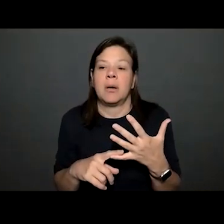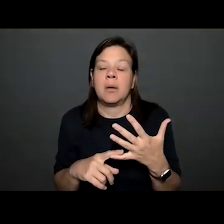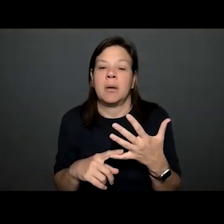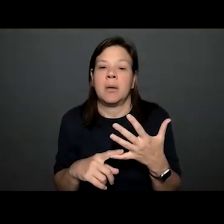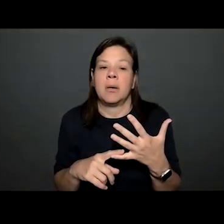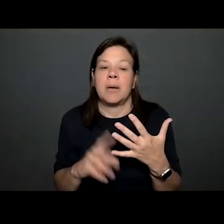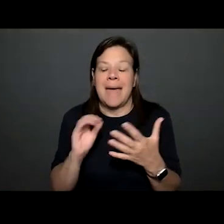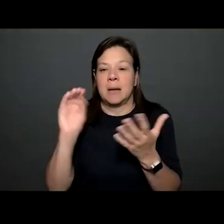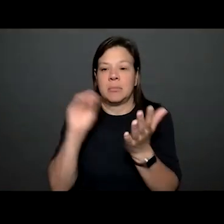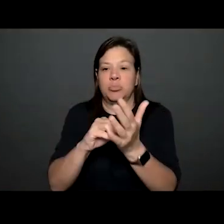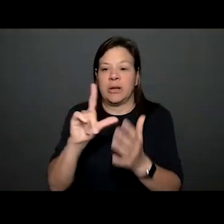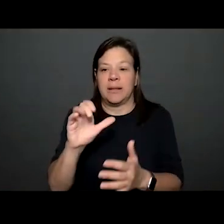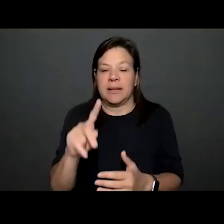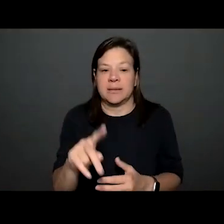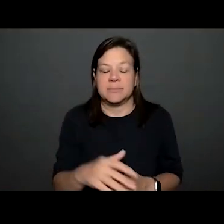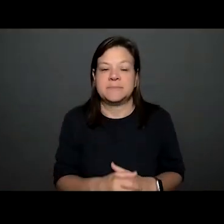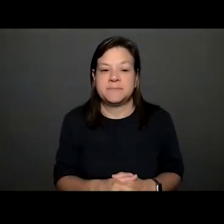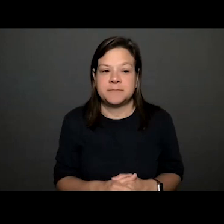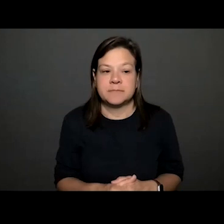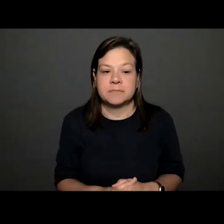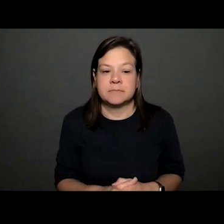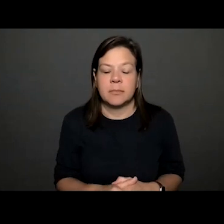WITH THIS PART. SPECIFICALLY PUTTING A LINK HERE.